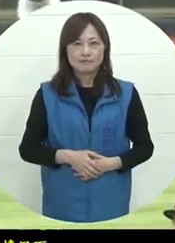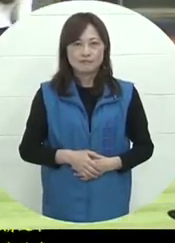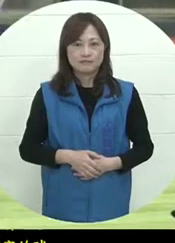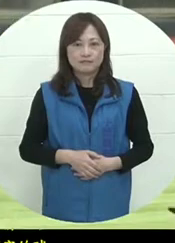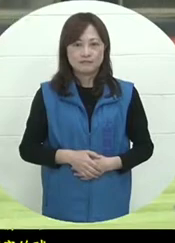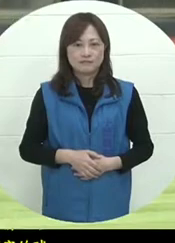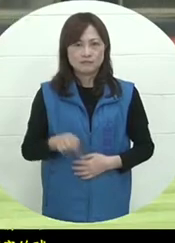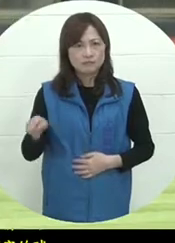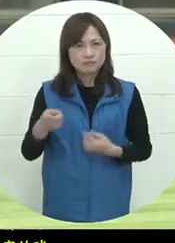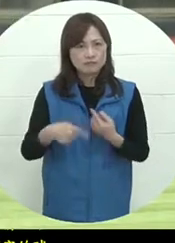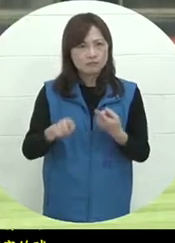This should